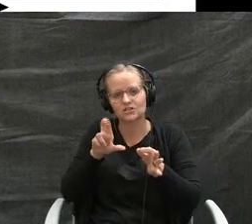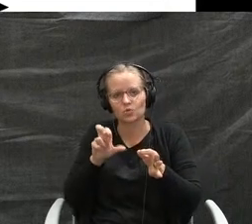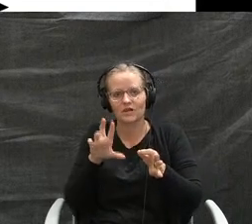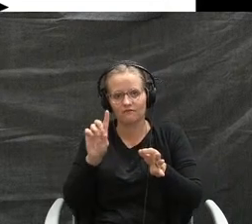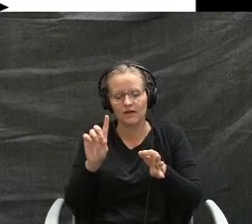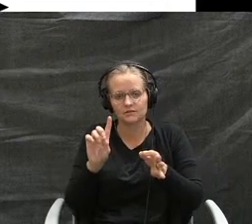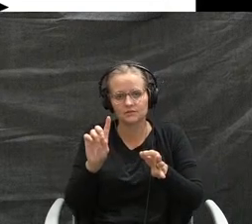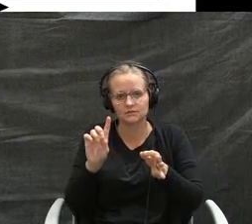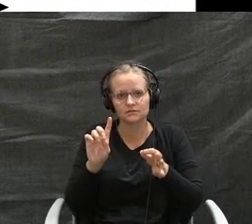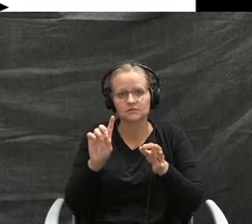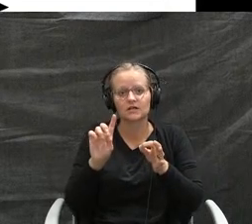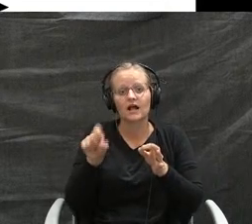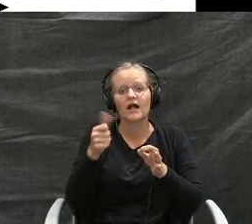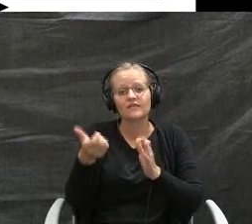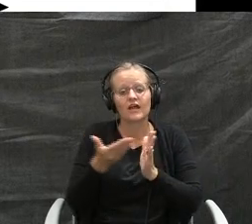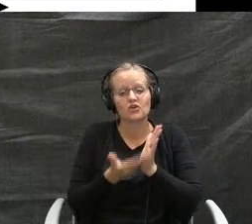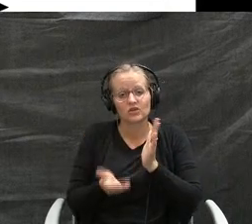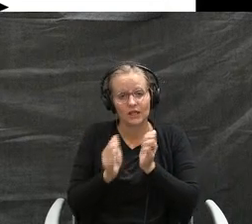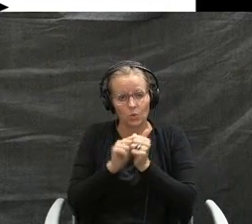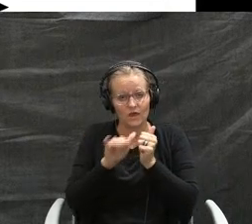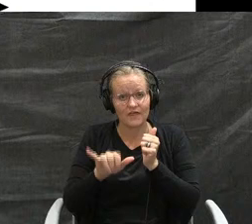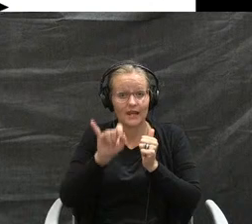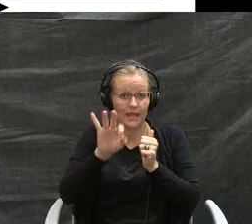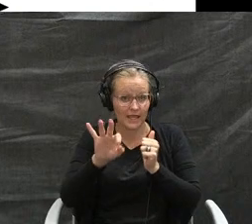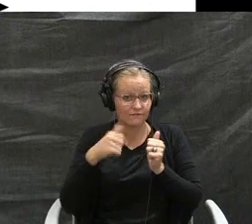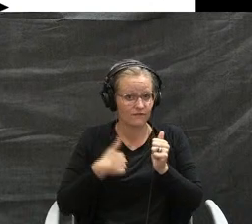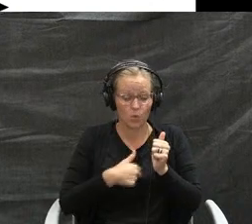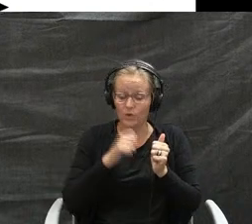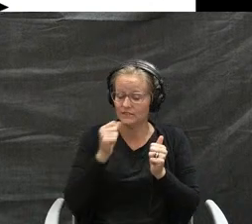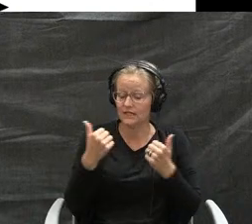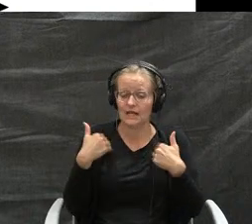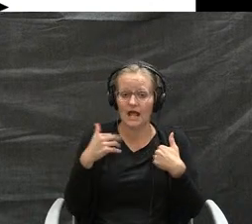other thing about this is if we did not do a refunding, you'd